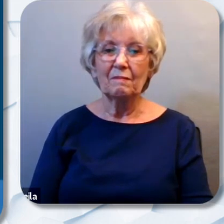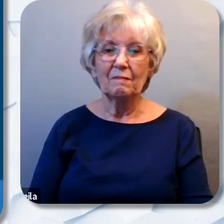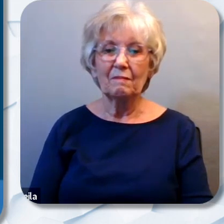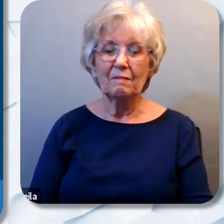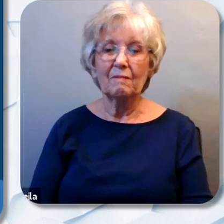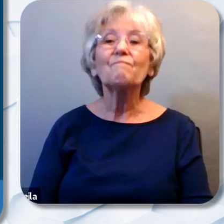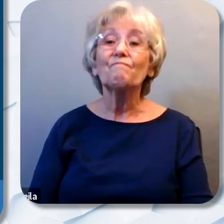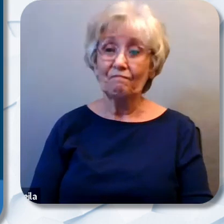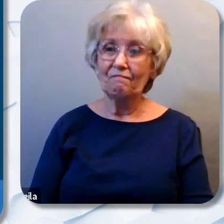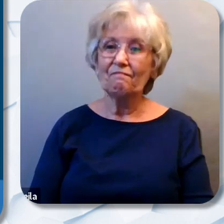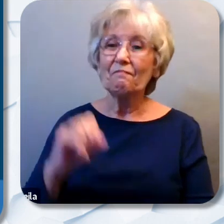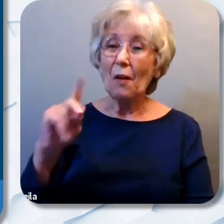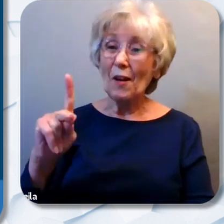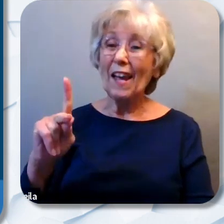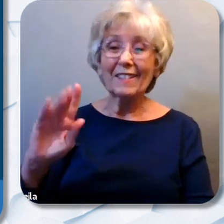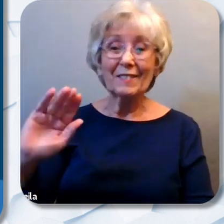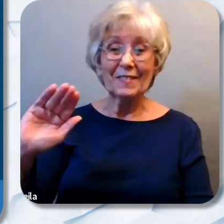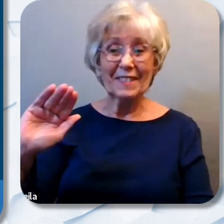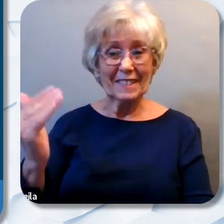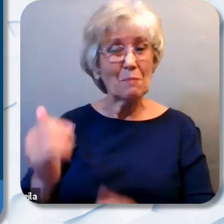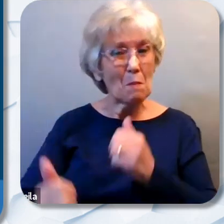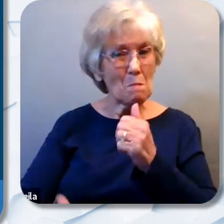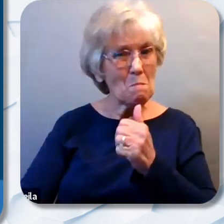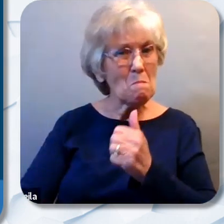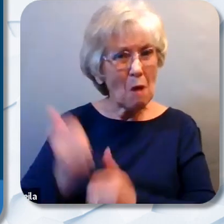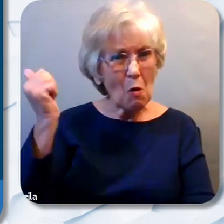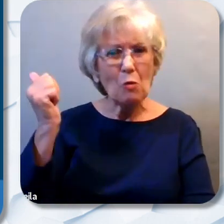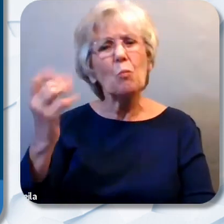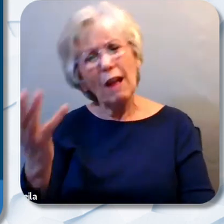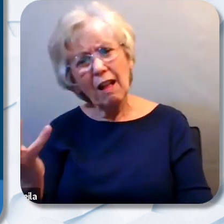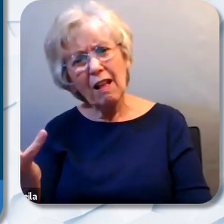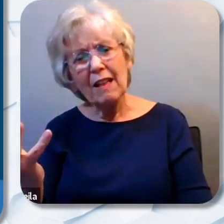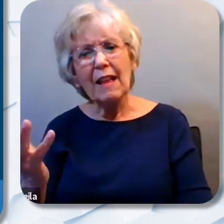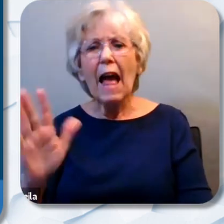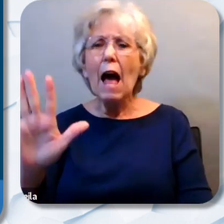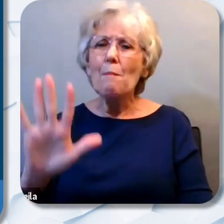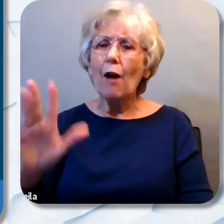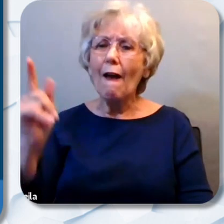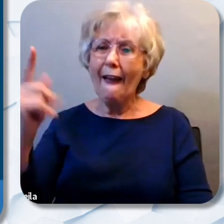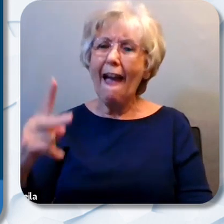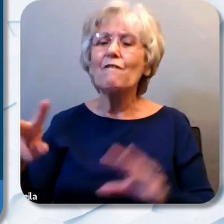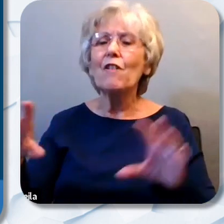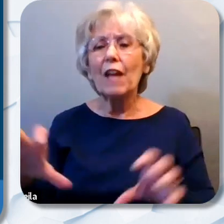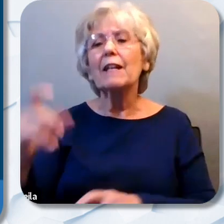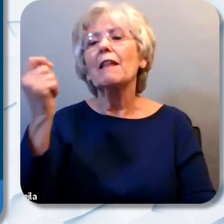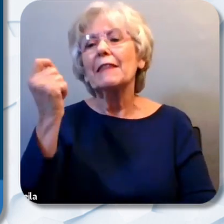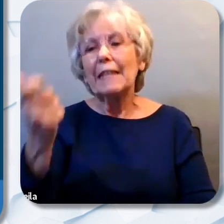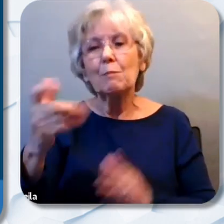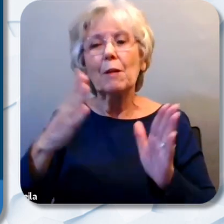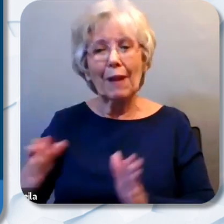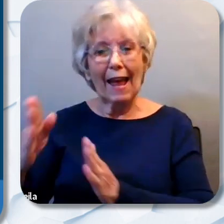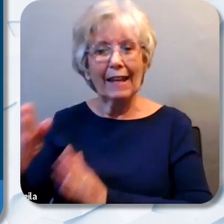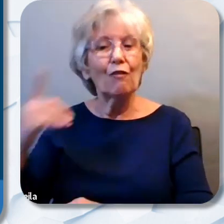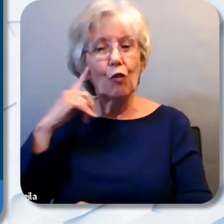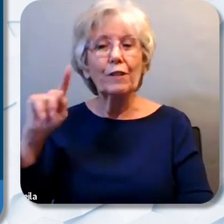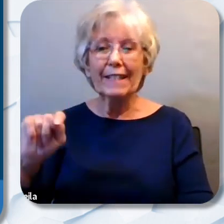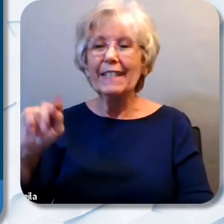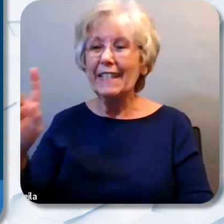it looks like most well about half i've done a little bit of planning for tk expansion at 52%